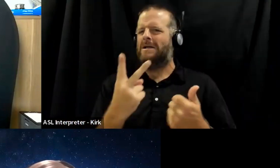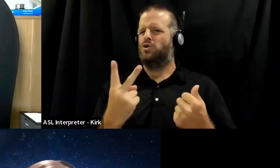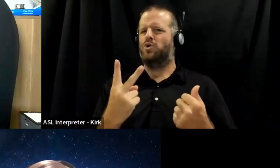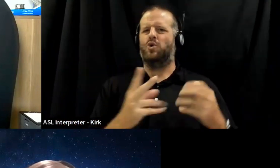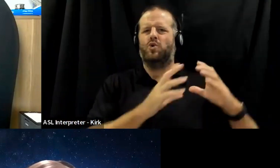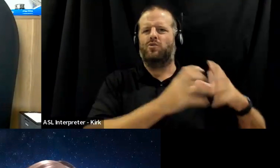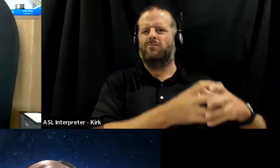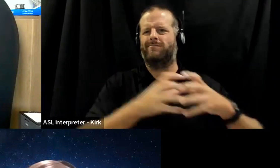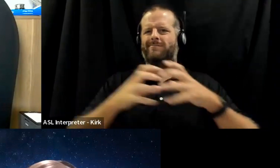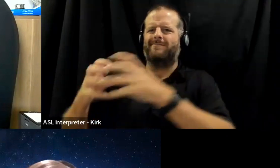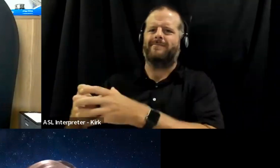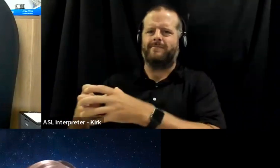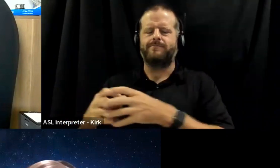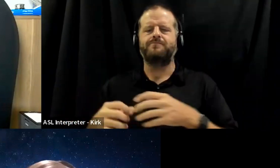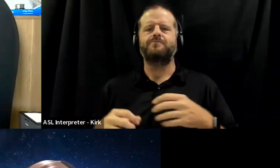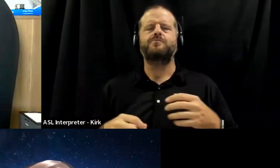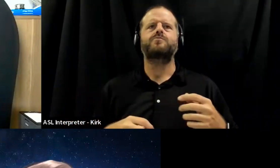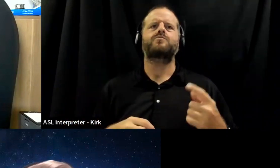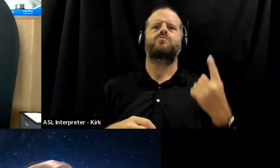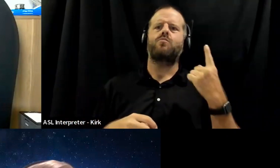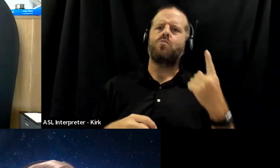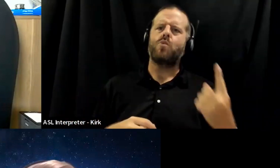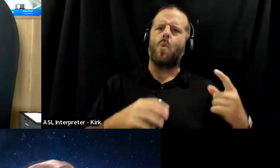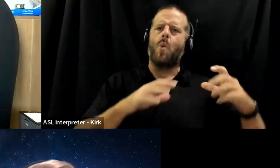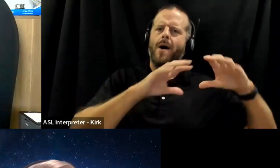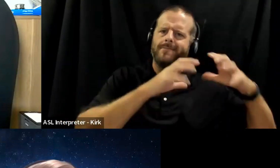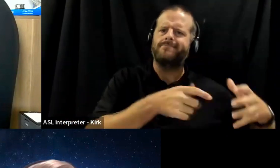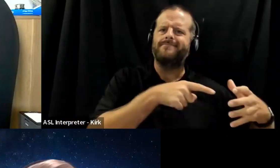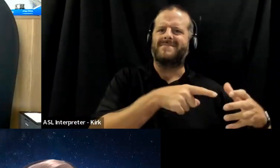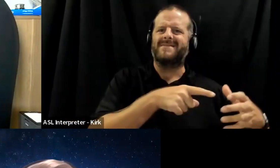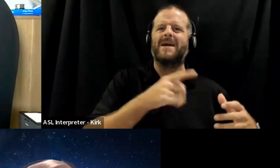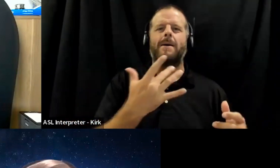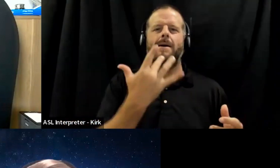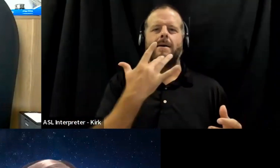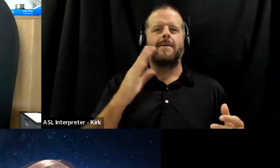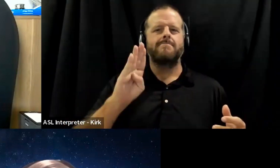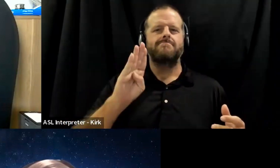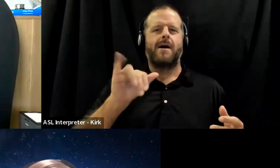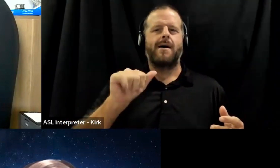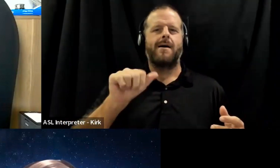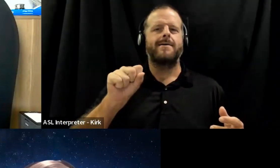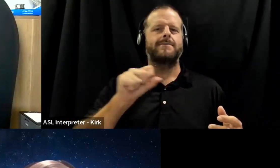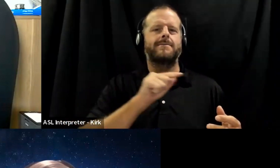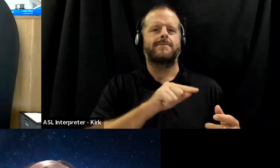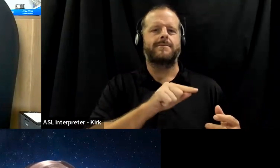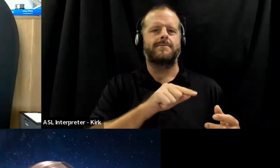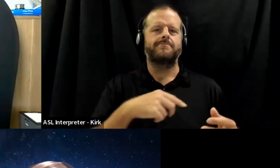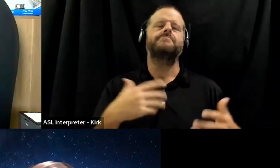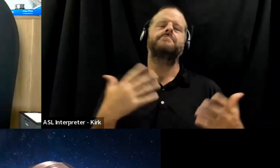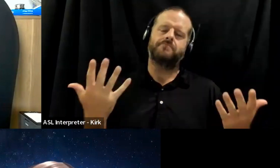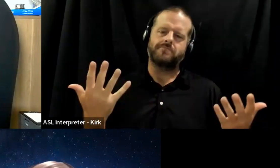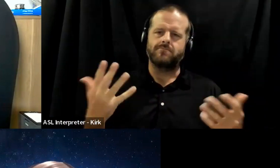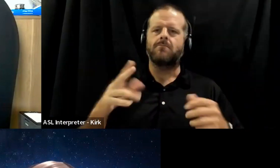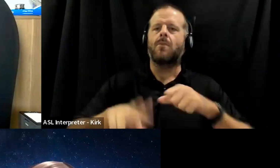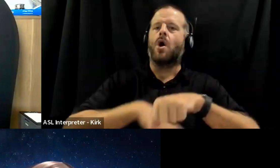One of them is all about bias. So, of course, there are some deeply rooted